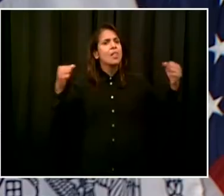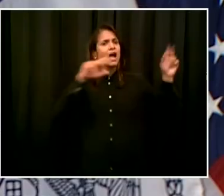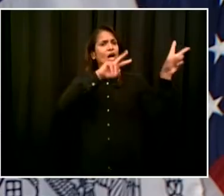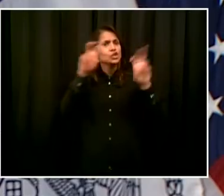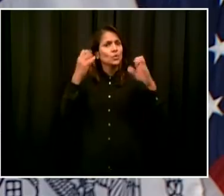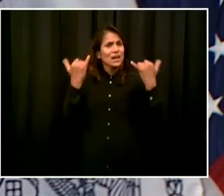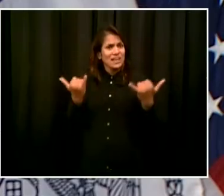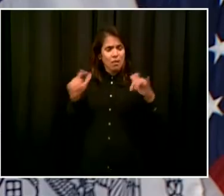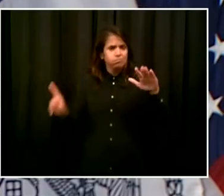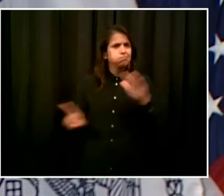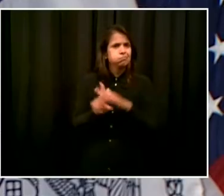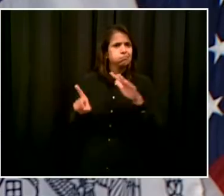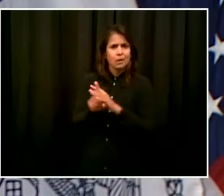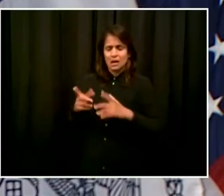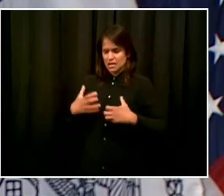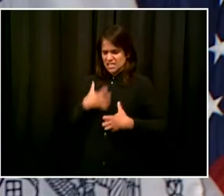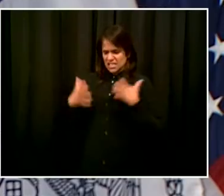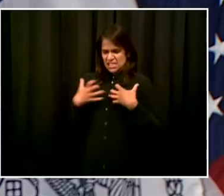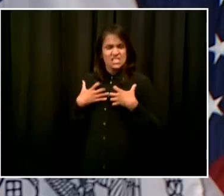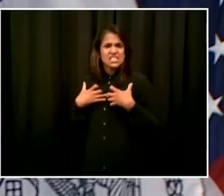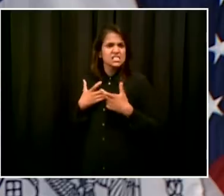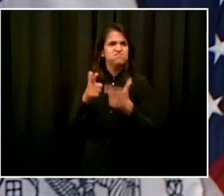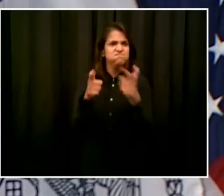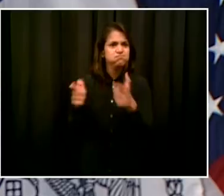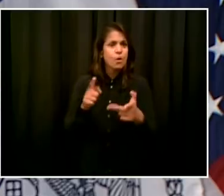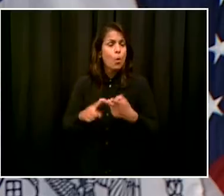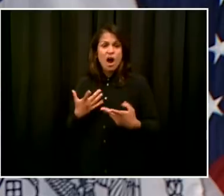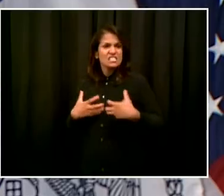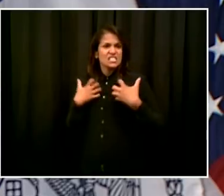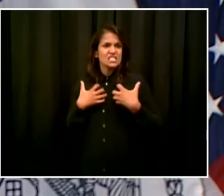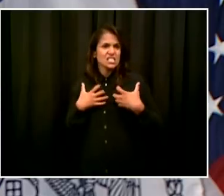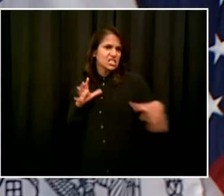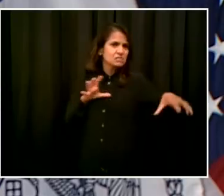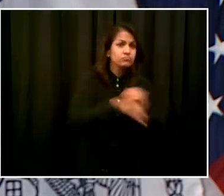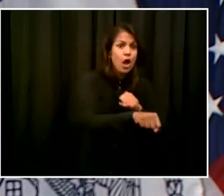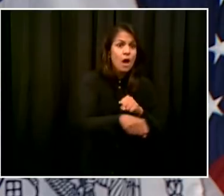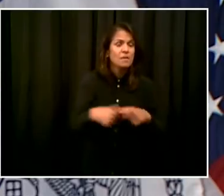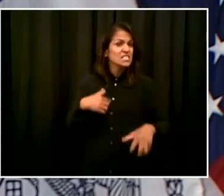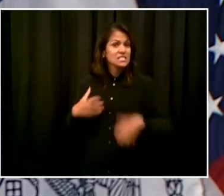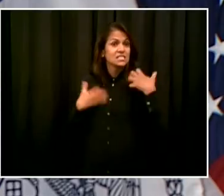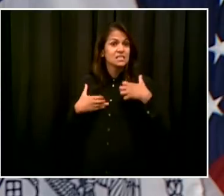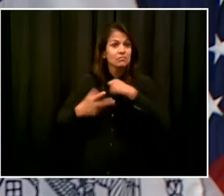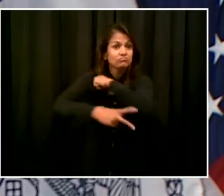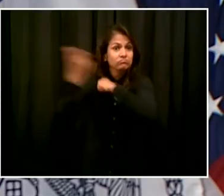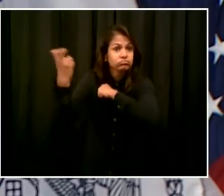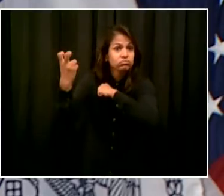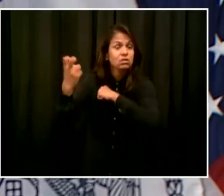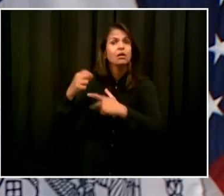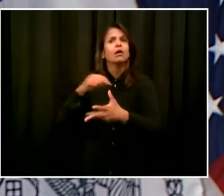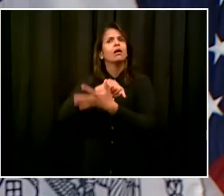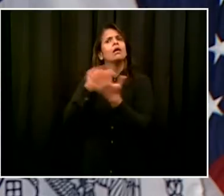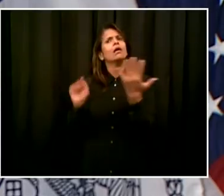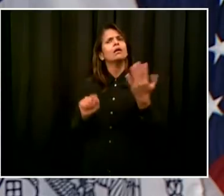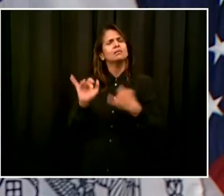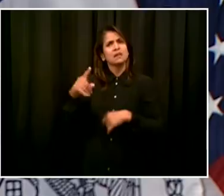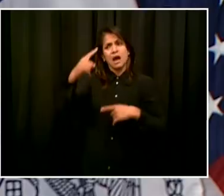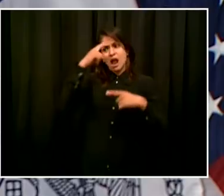PUBLIC BUT MORE CONFINED INSTITUTIONAL